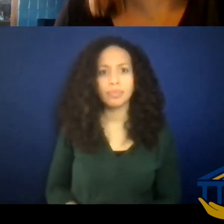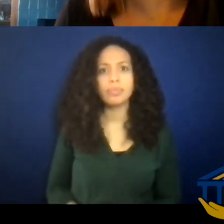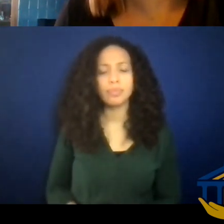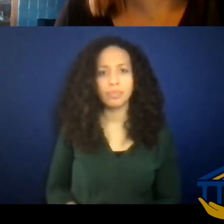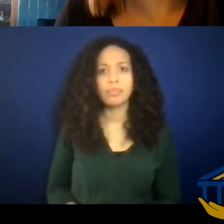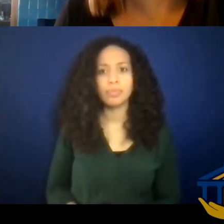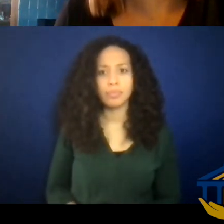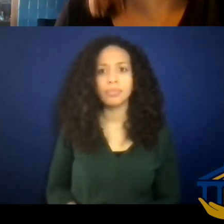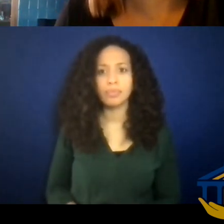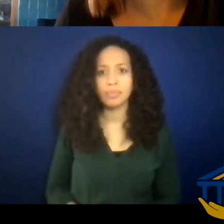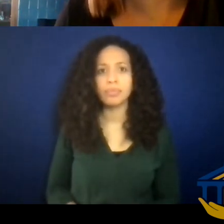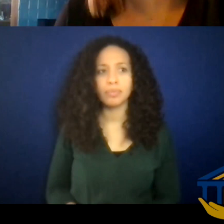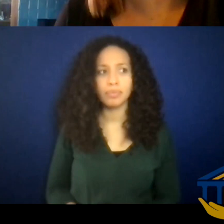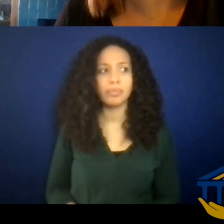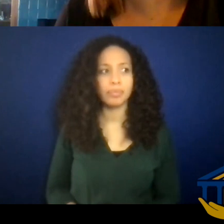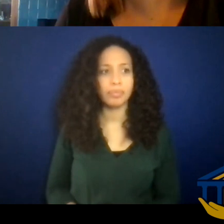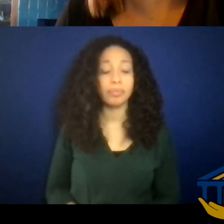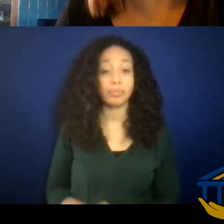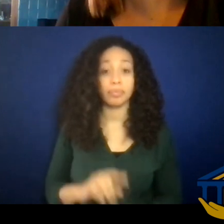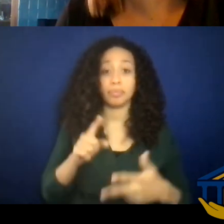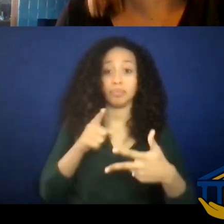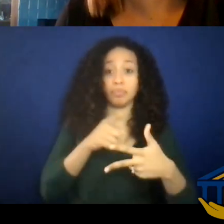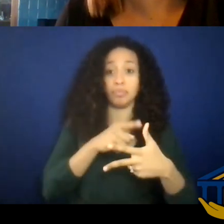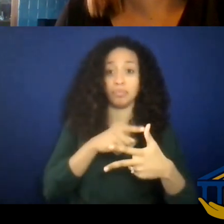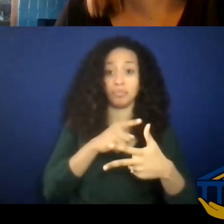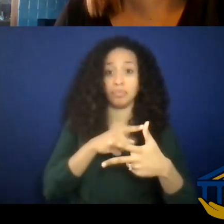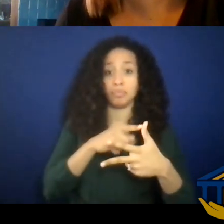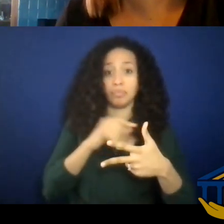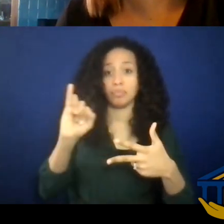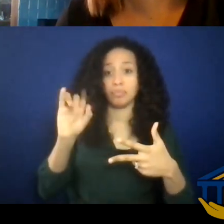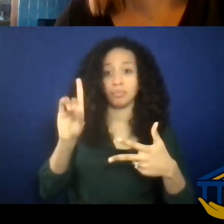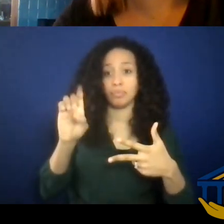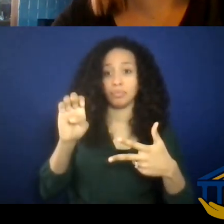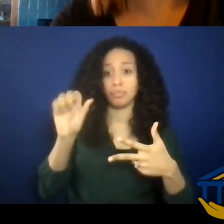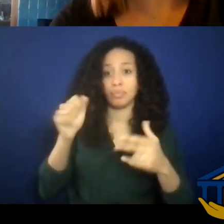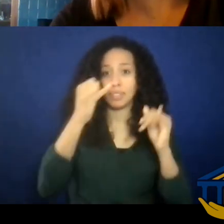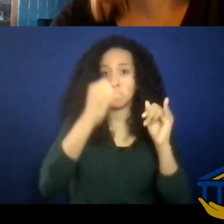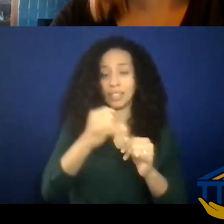the first that I'll talk about is the Individuals with Disabilities in Education Act